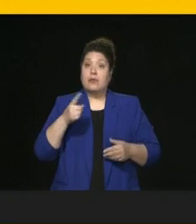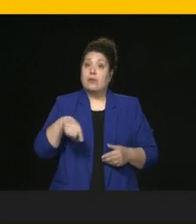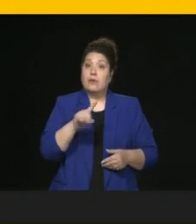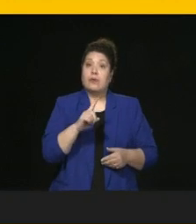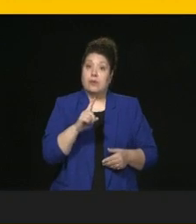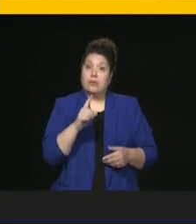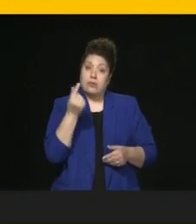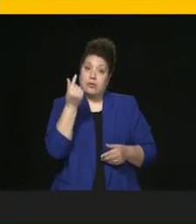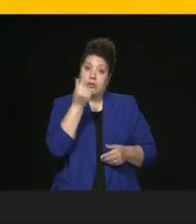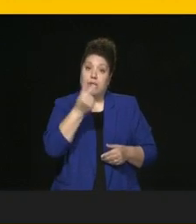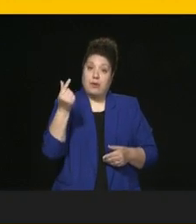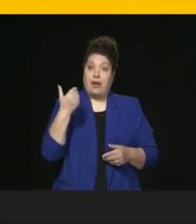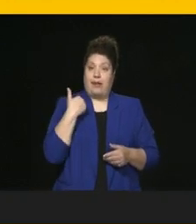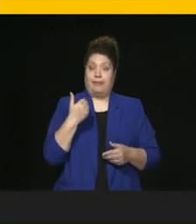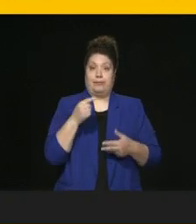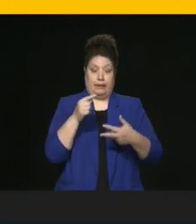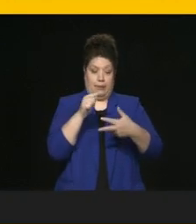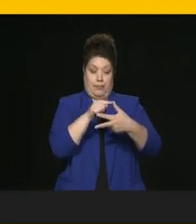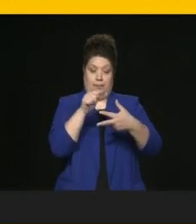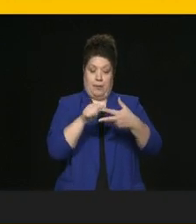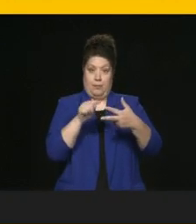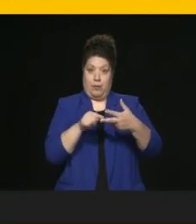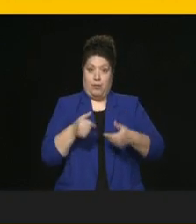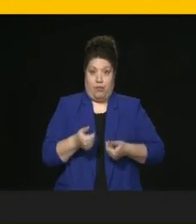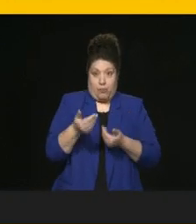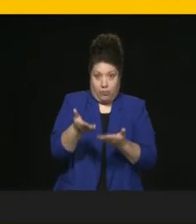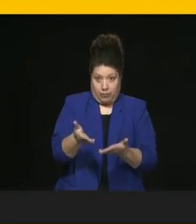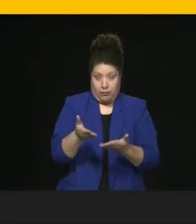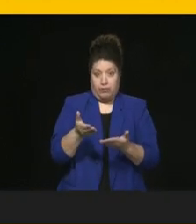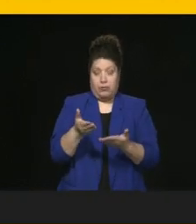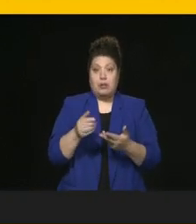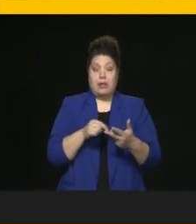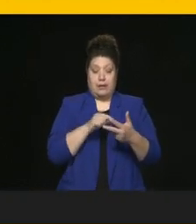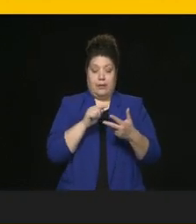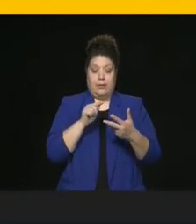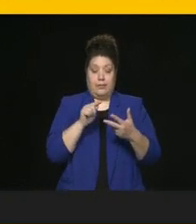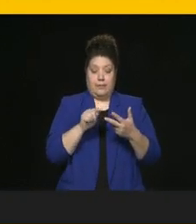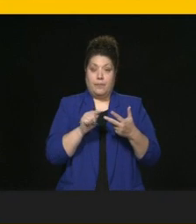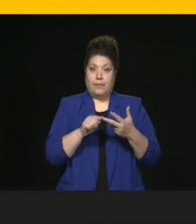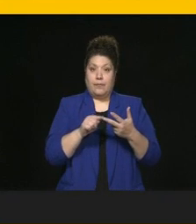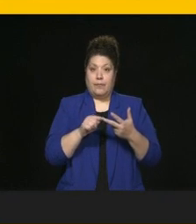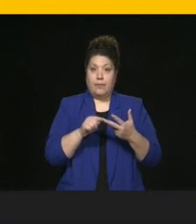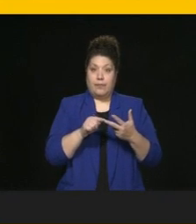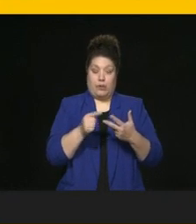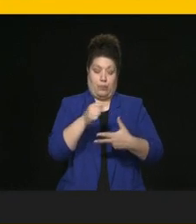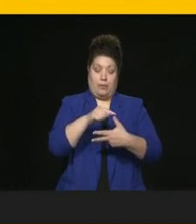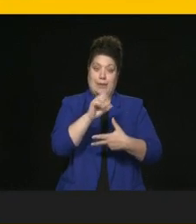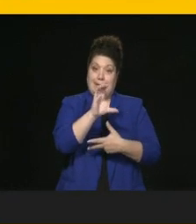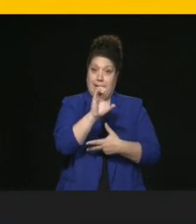AND TODAY WE ARE EXPANDING ONE PART OF THE GOVERNMENT'S